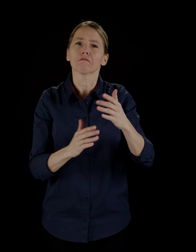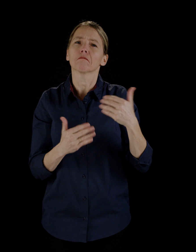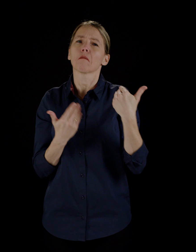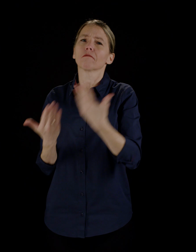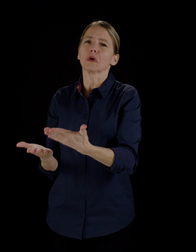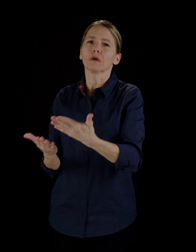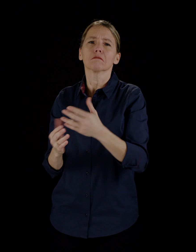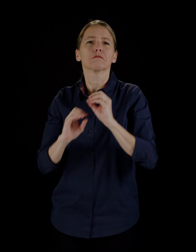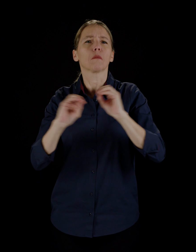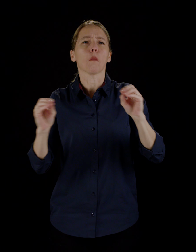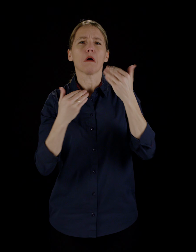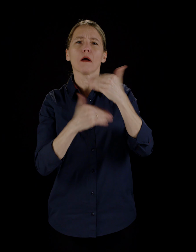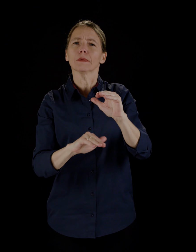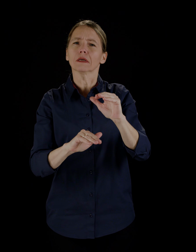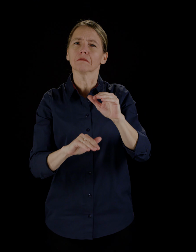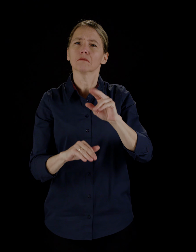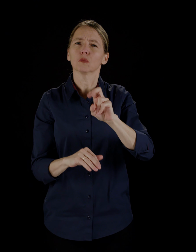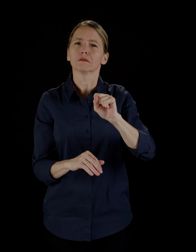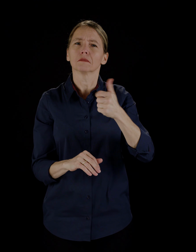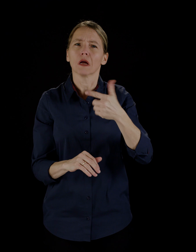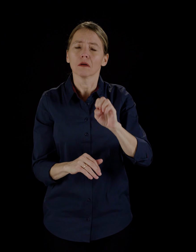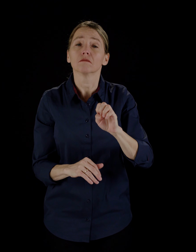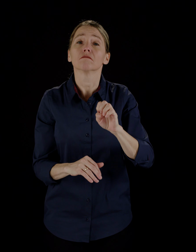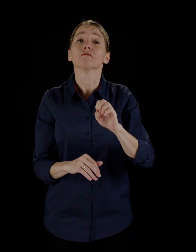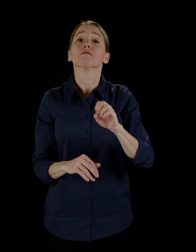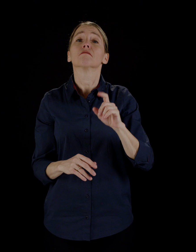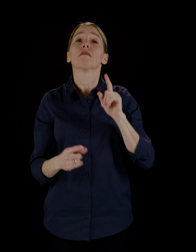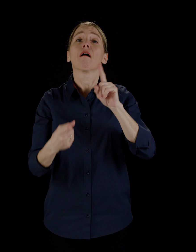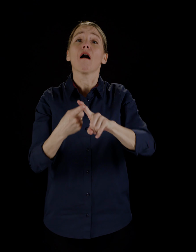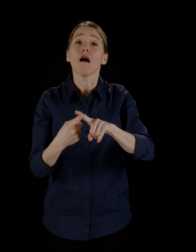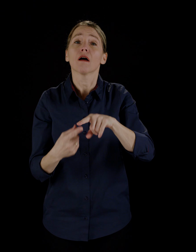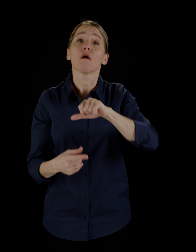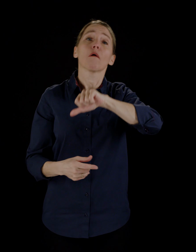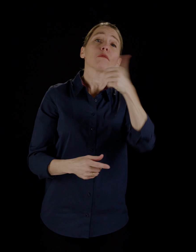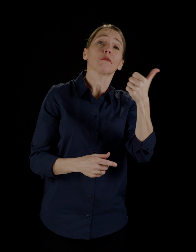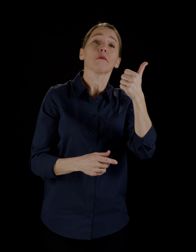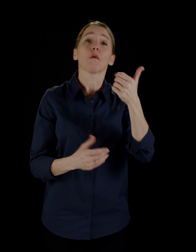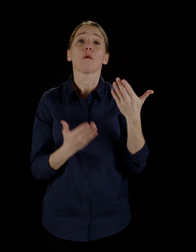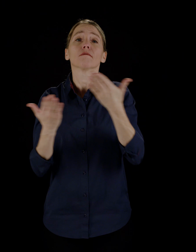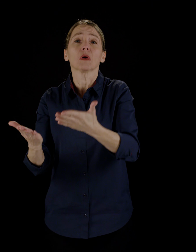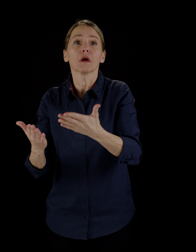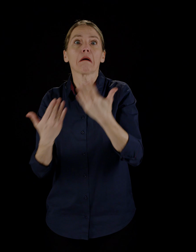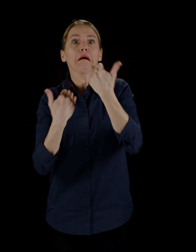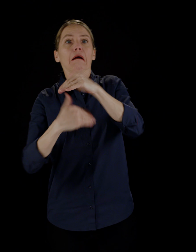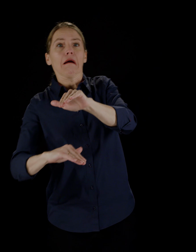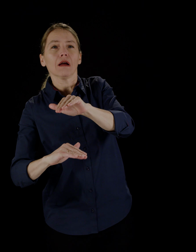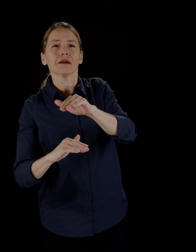while others offer limited usage. Overuse occurs when a customer uses more data in a